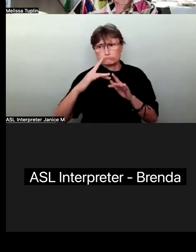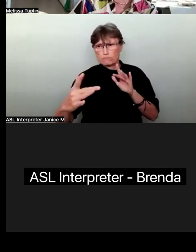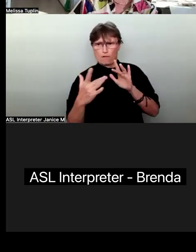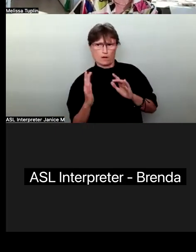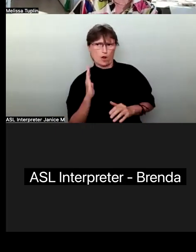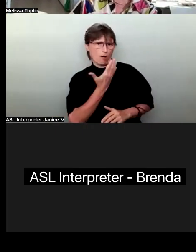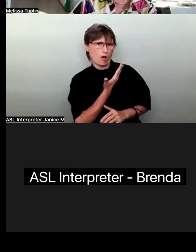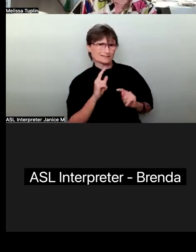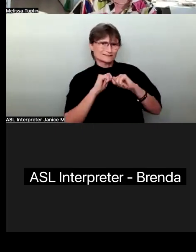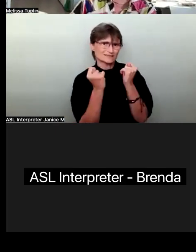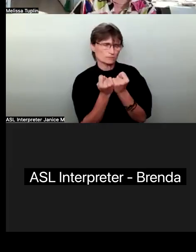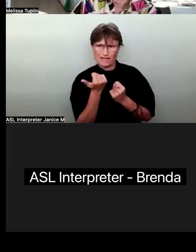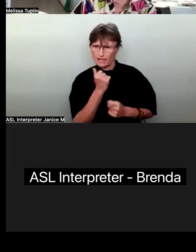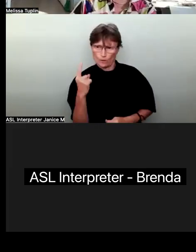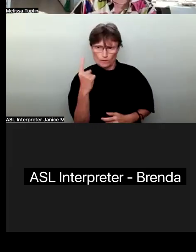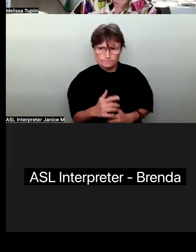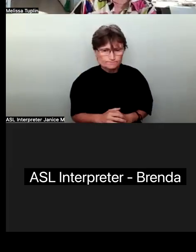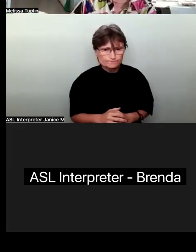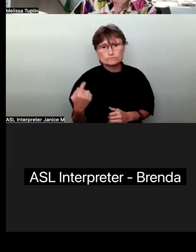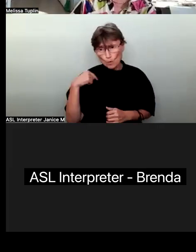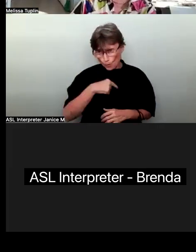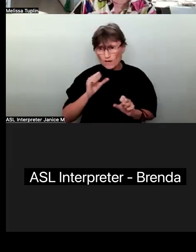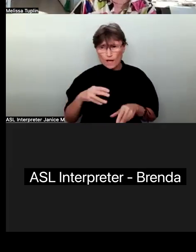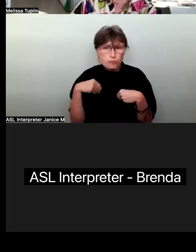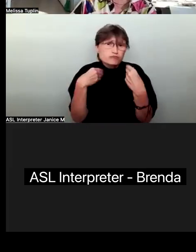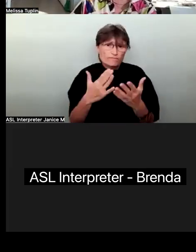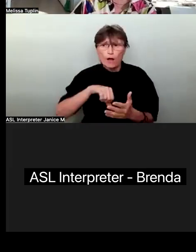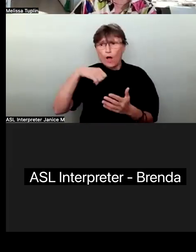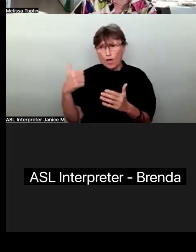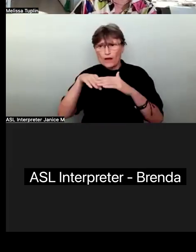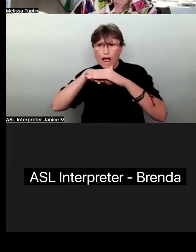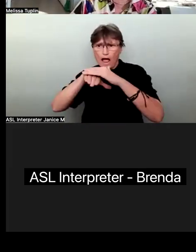We can also provide information about other community resources for established,